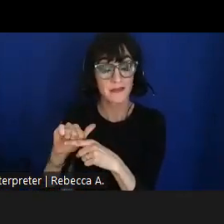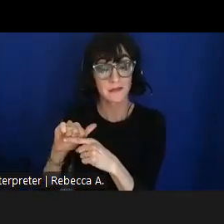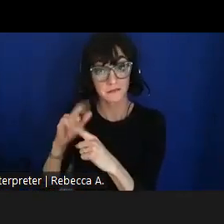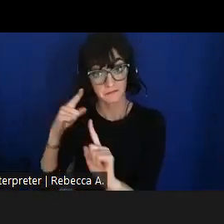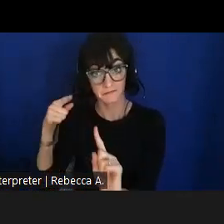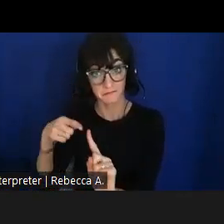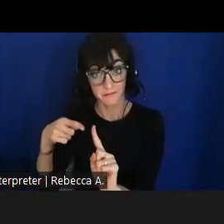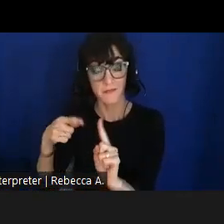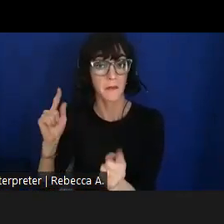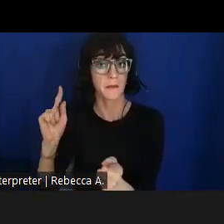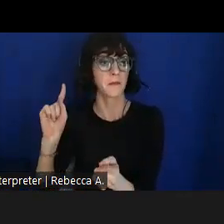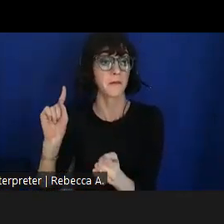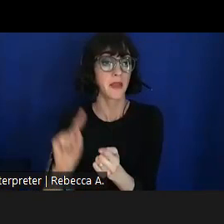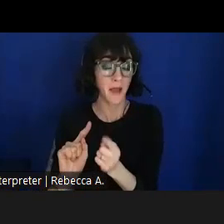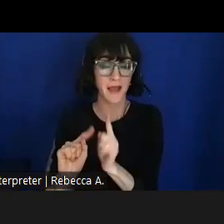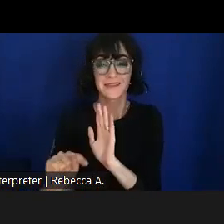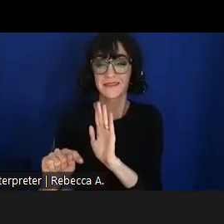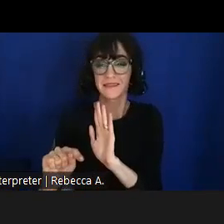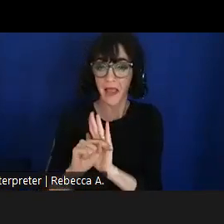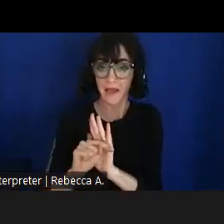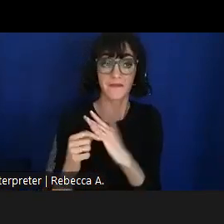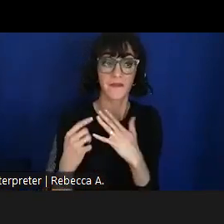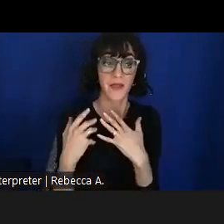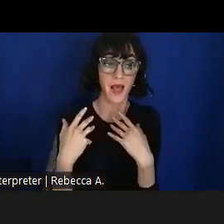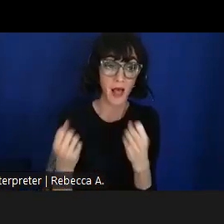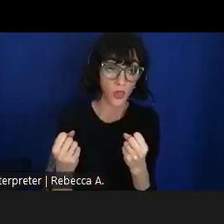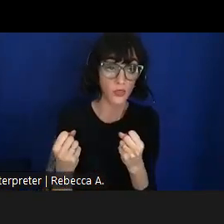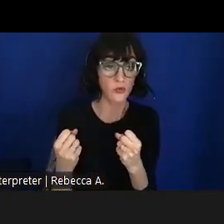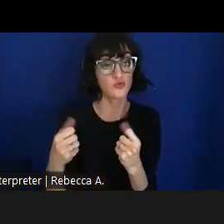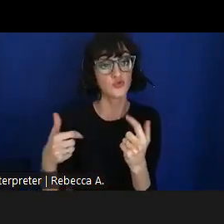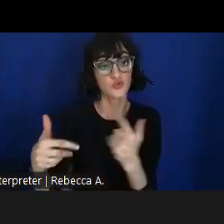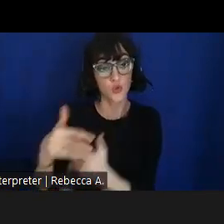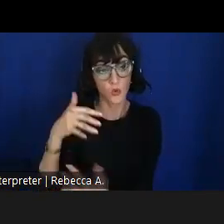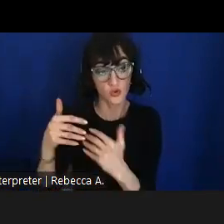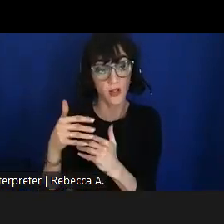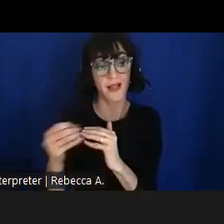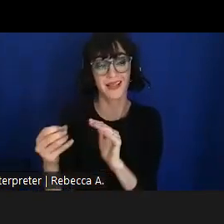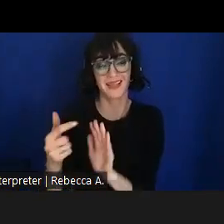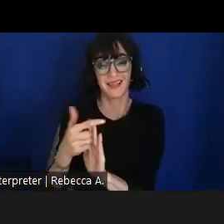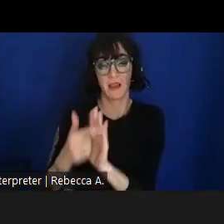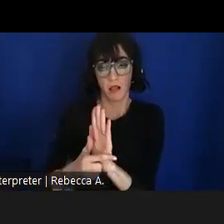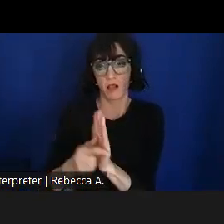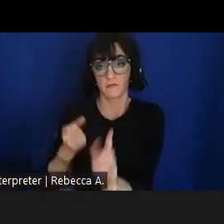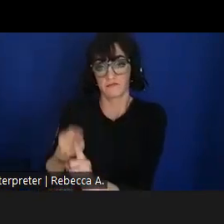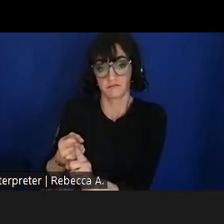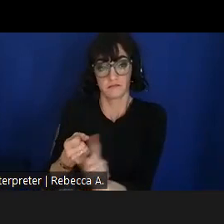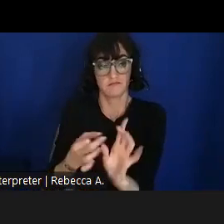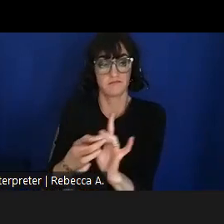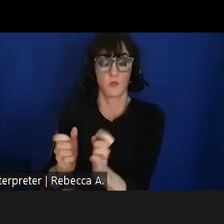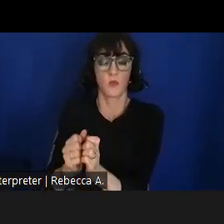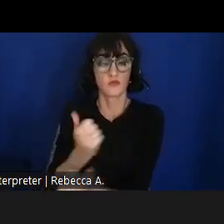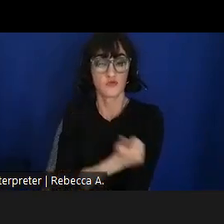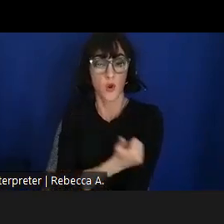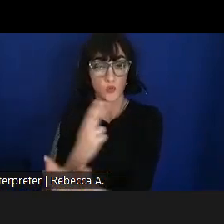the negative health social and legal impacts associated with drug use, drug policies, and